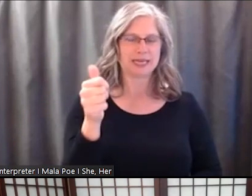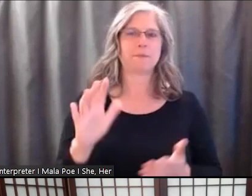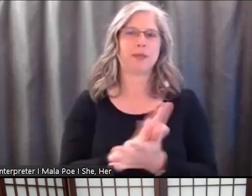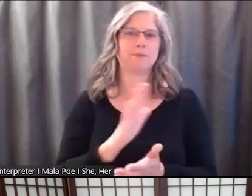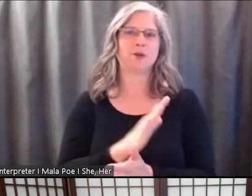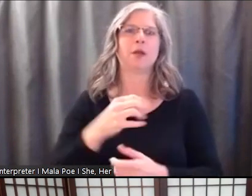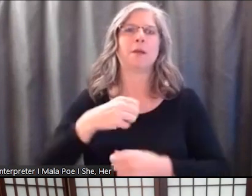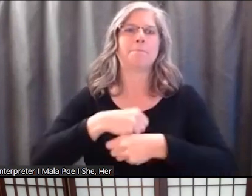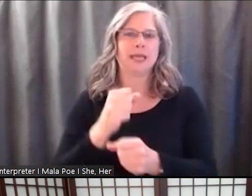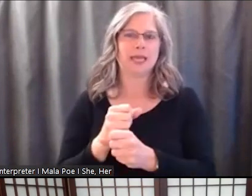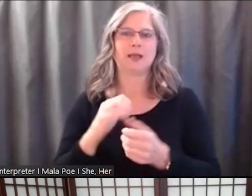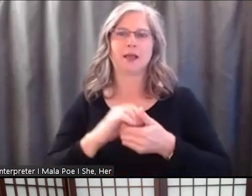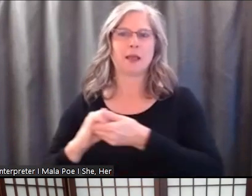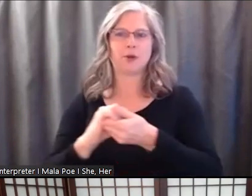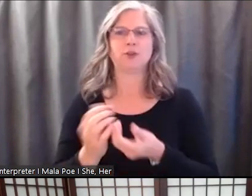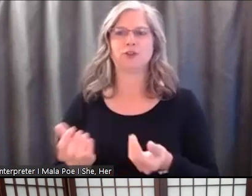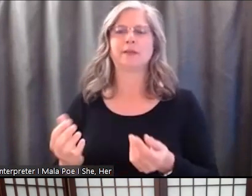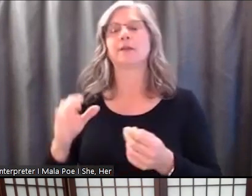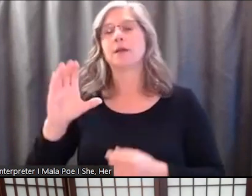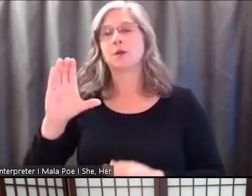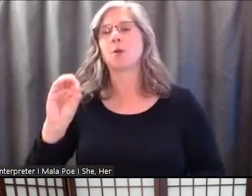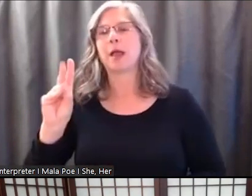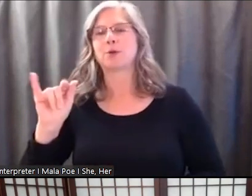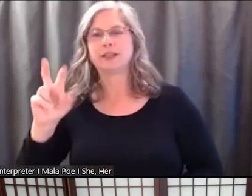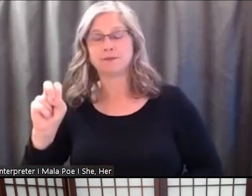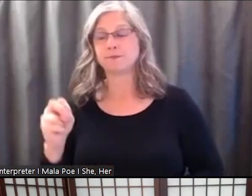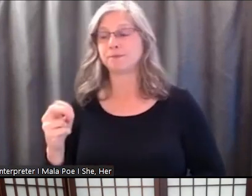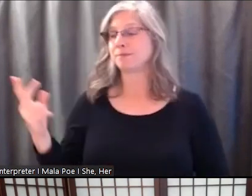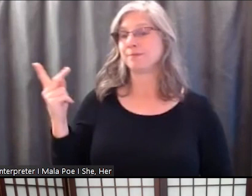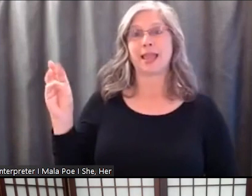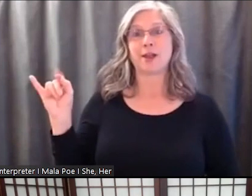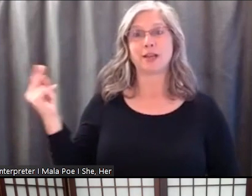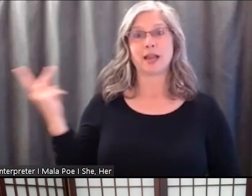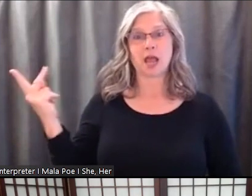that some of you are familiar with. The context is that Erin and I engaged in collaborative consultations,